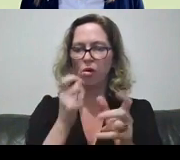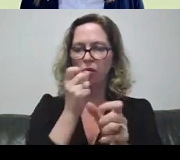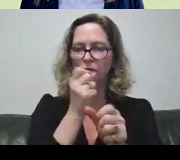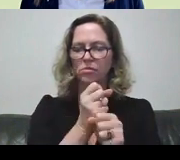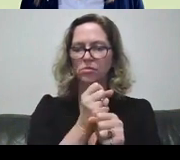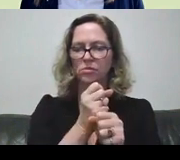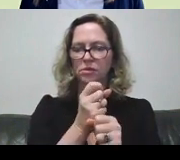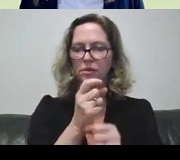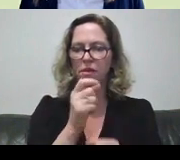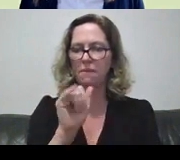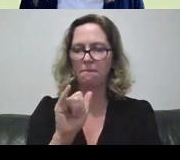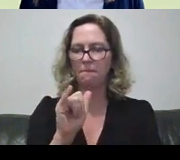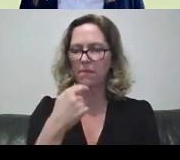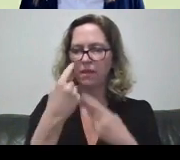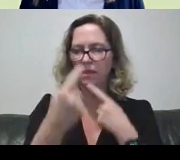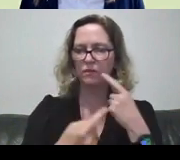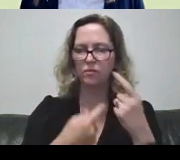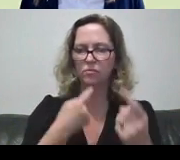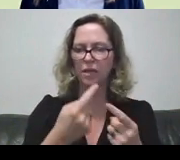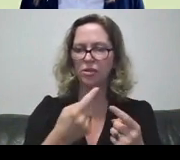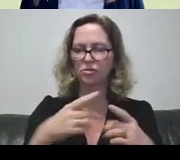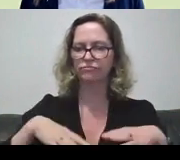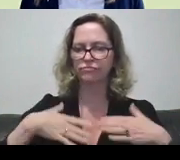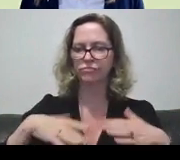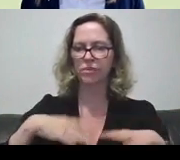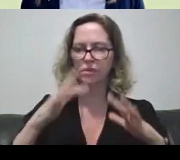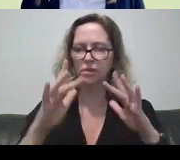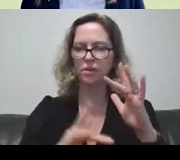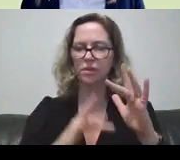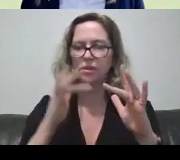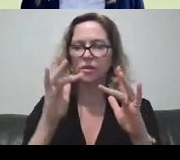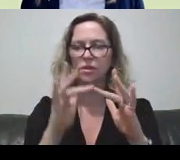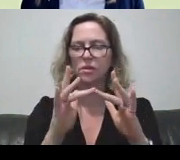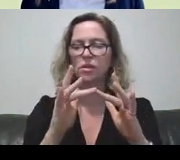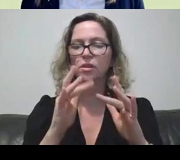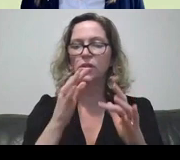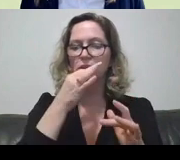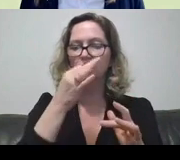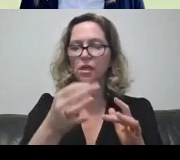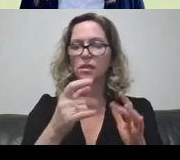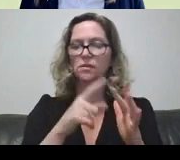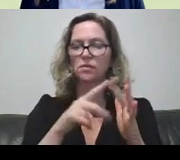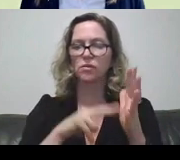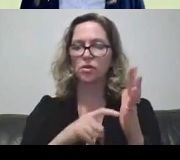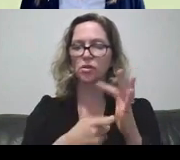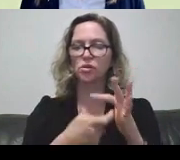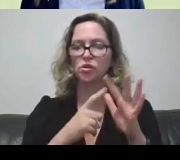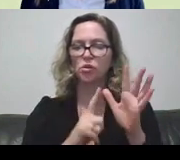available you can request an internal review of a plan within 3 months of the